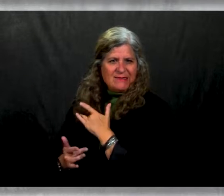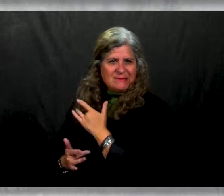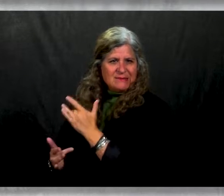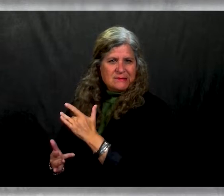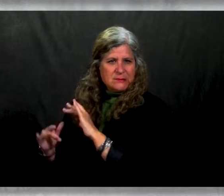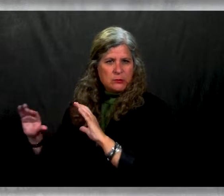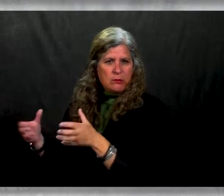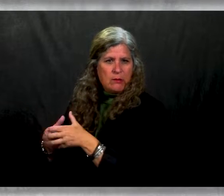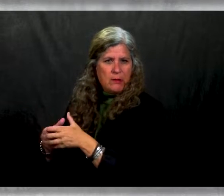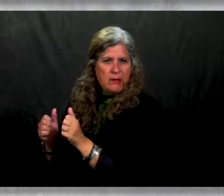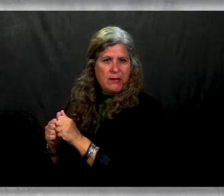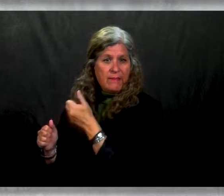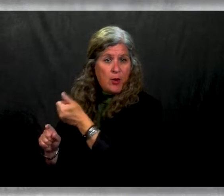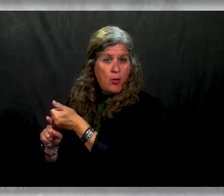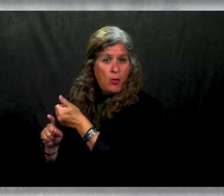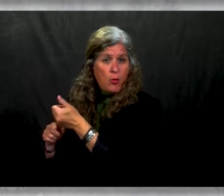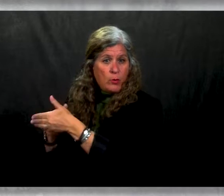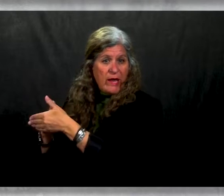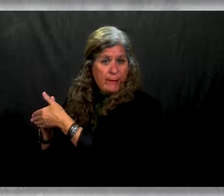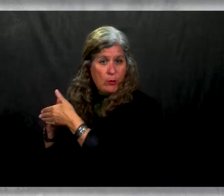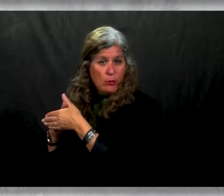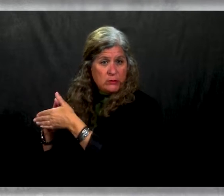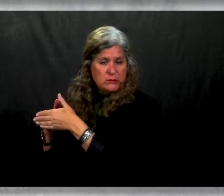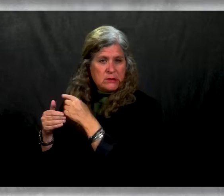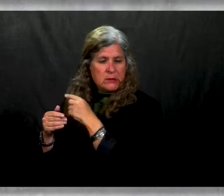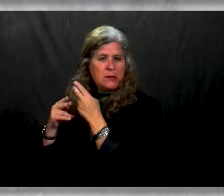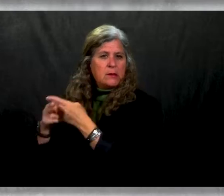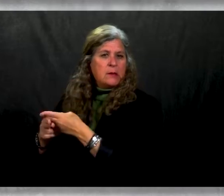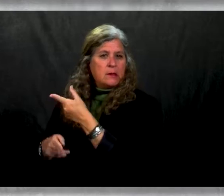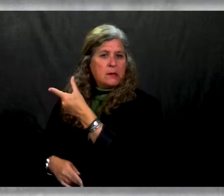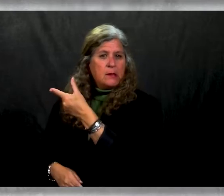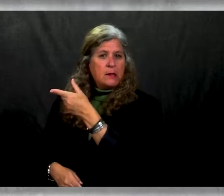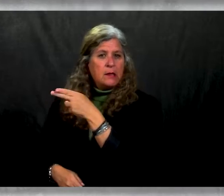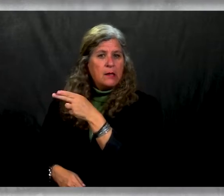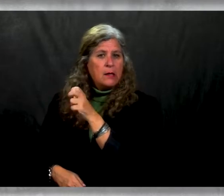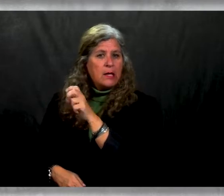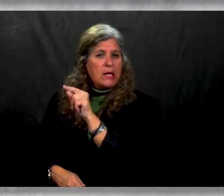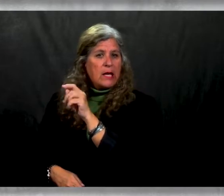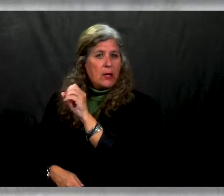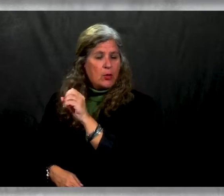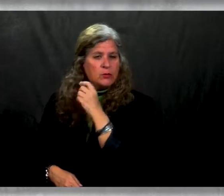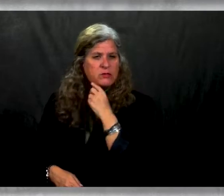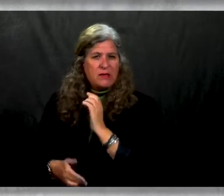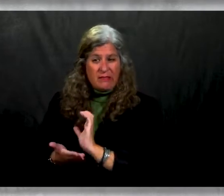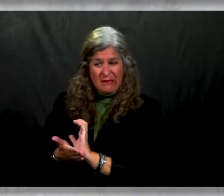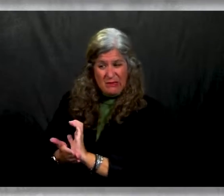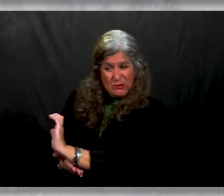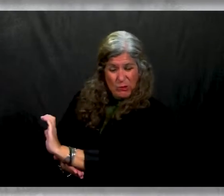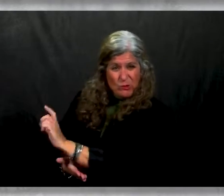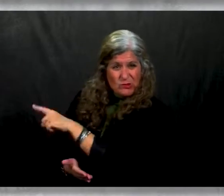called ghettos, apart from the rest of local populations. the exclusion of Jews from mainstream society contributed